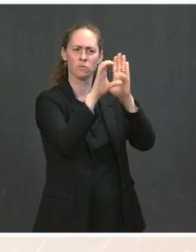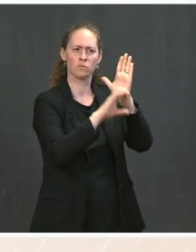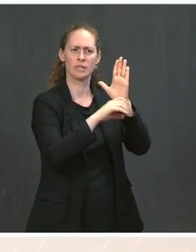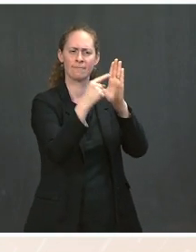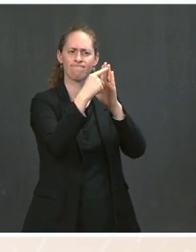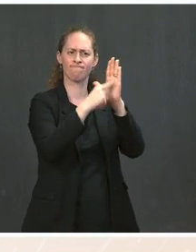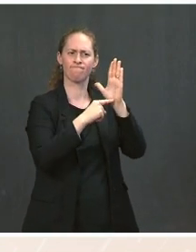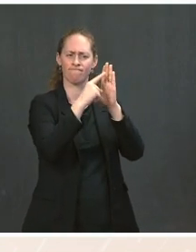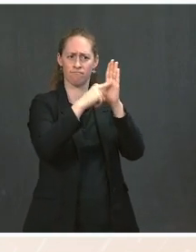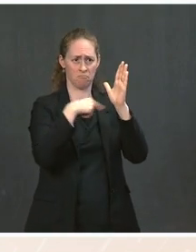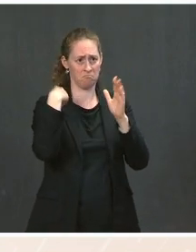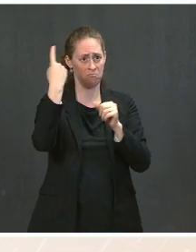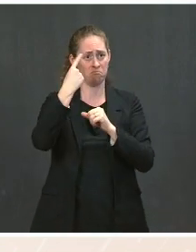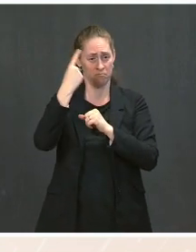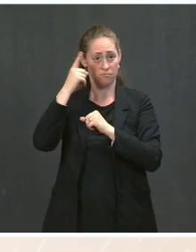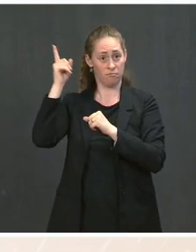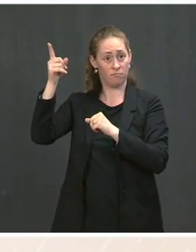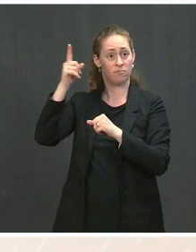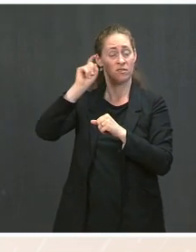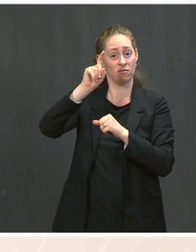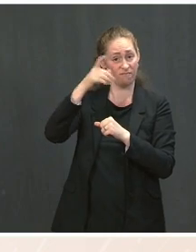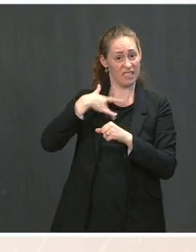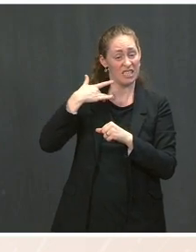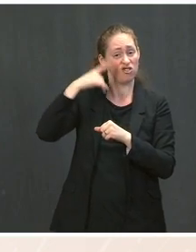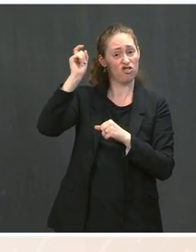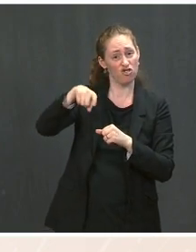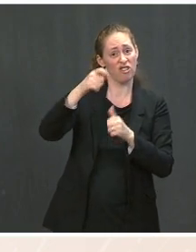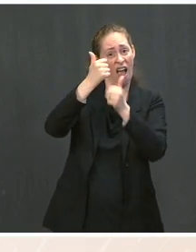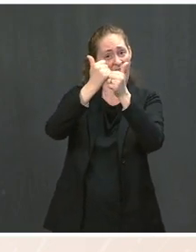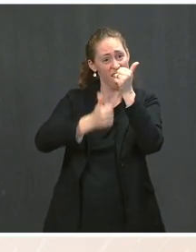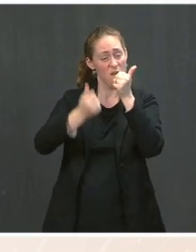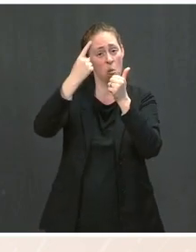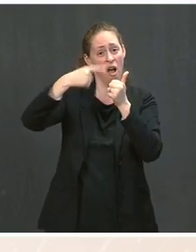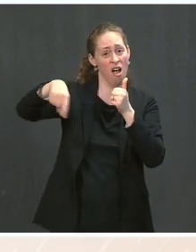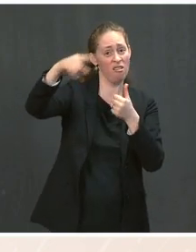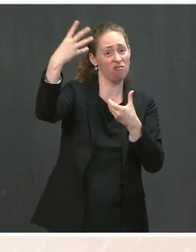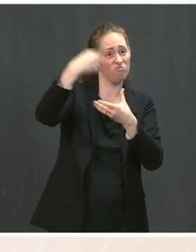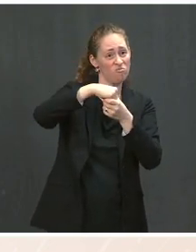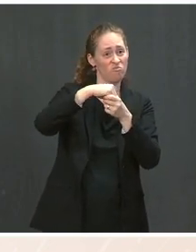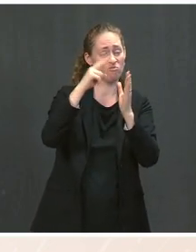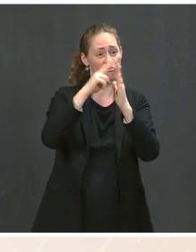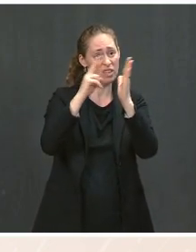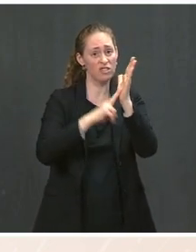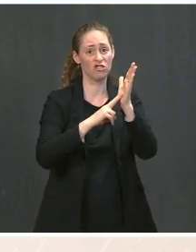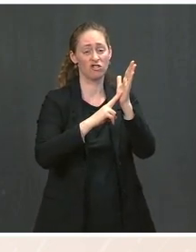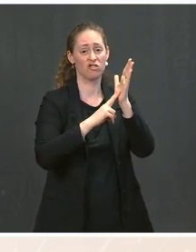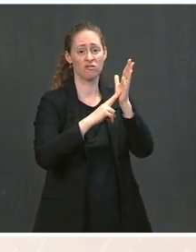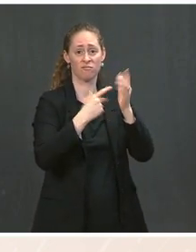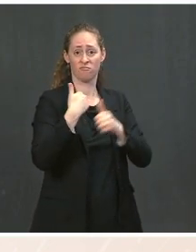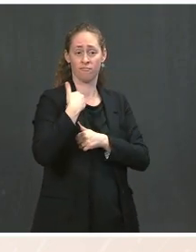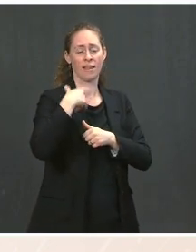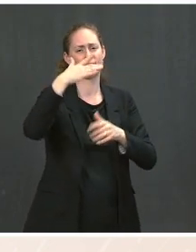Ms. Psaki: I'm happy to talk to him about it, and I'll take a look at the Department of Justice case as well. Go ahead.